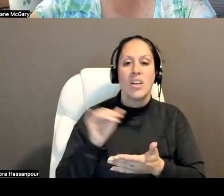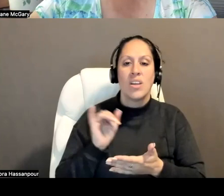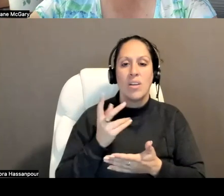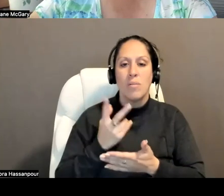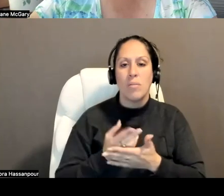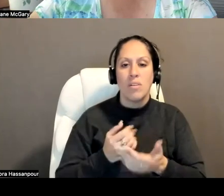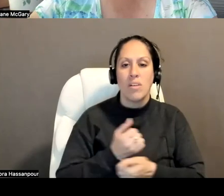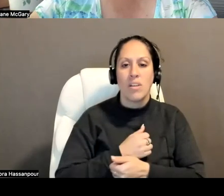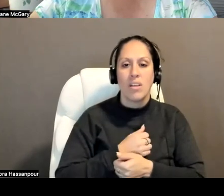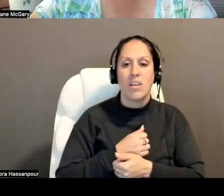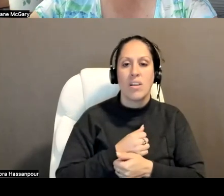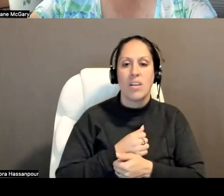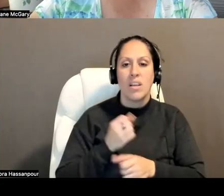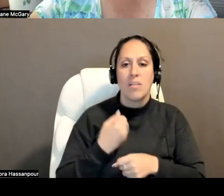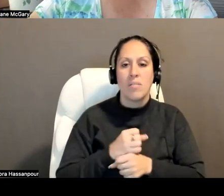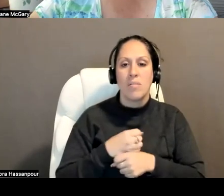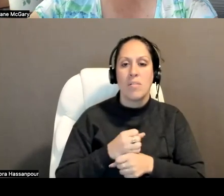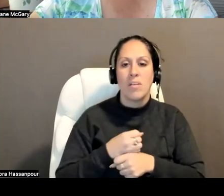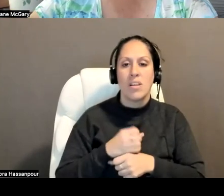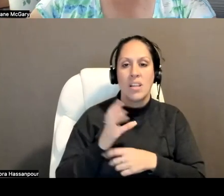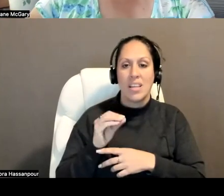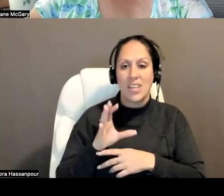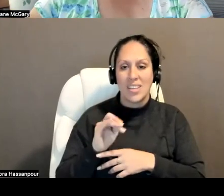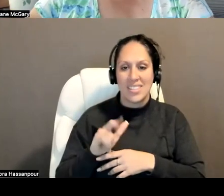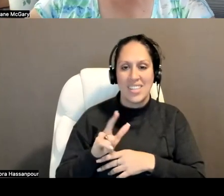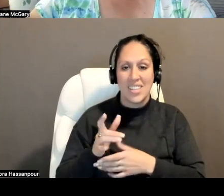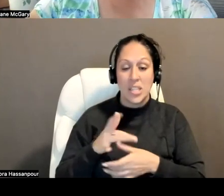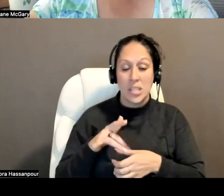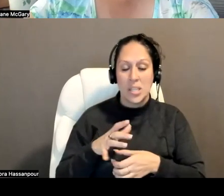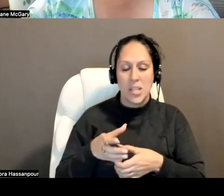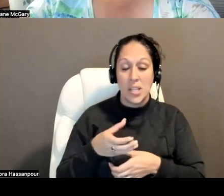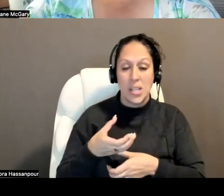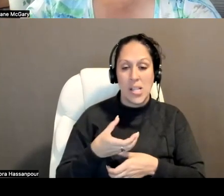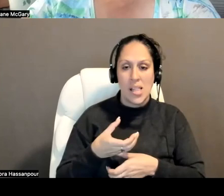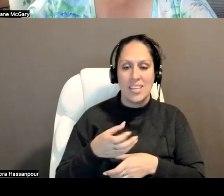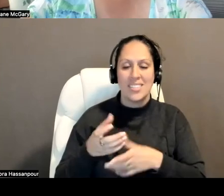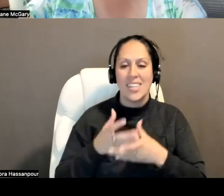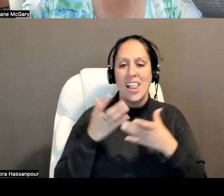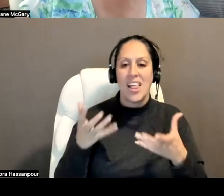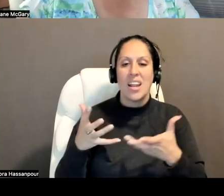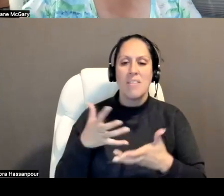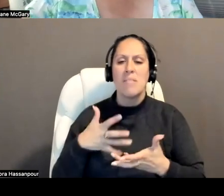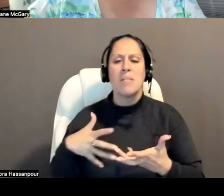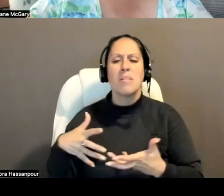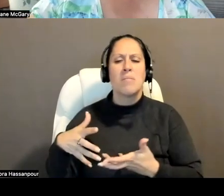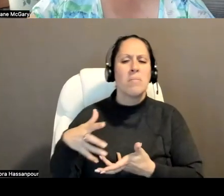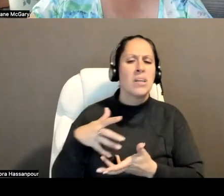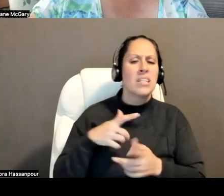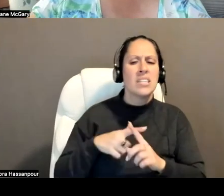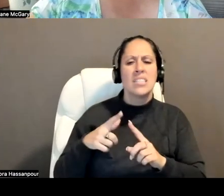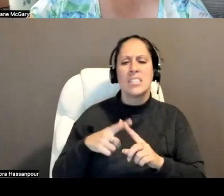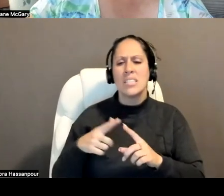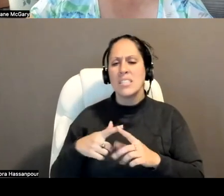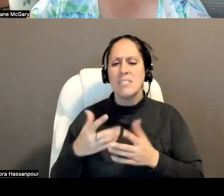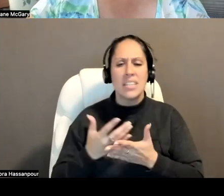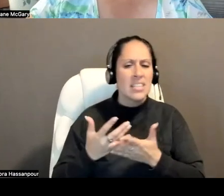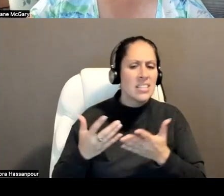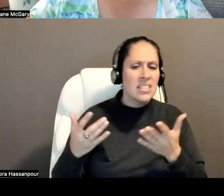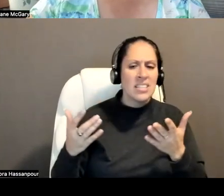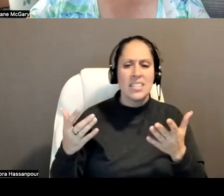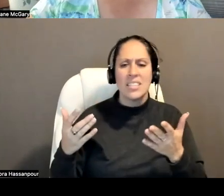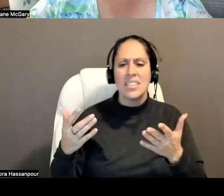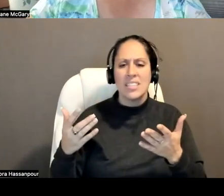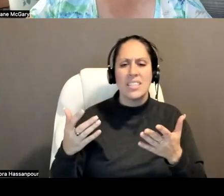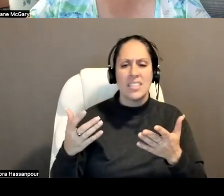love, uh, making cocktails. So, it's a lot of mix-- mixing different elements. Yeah, making